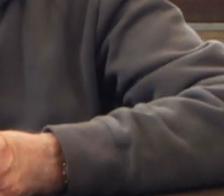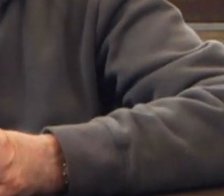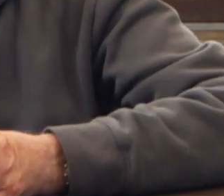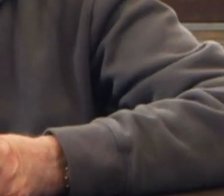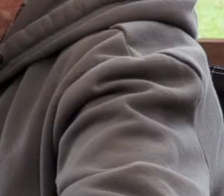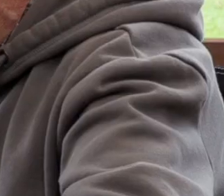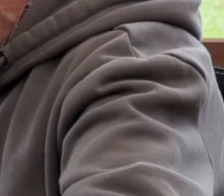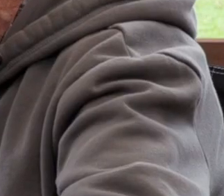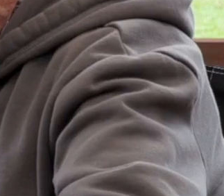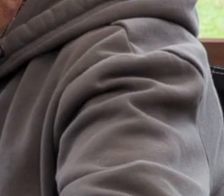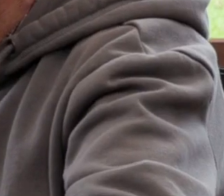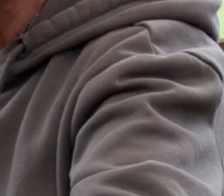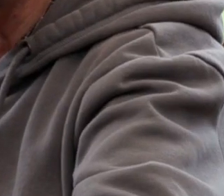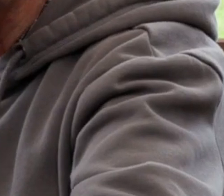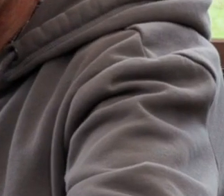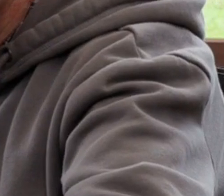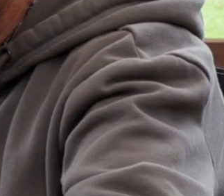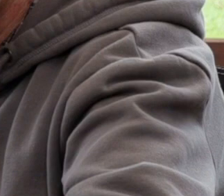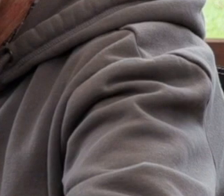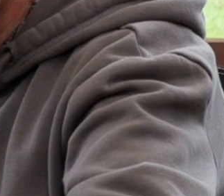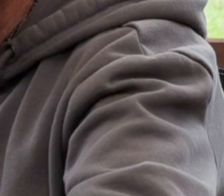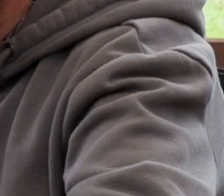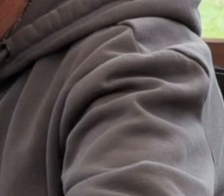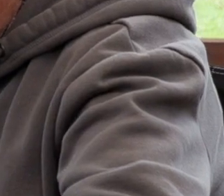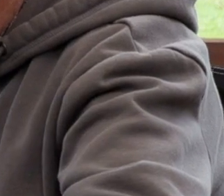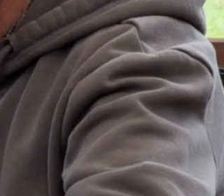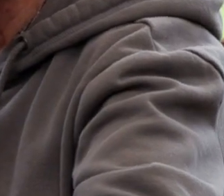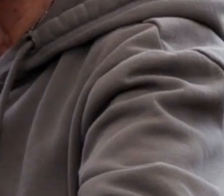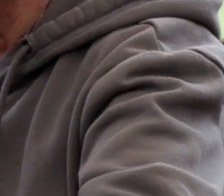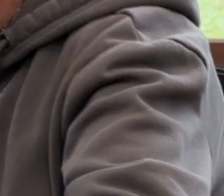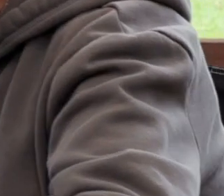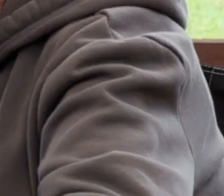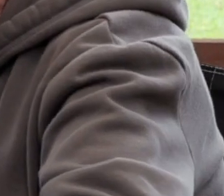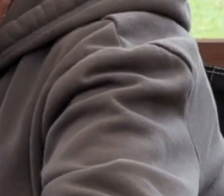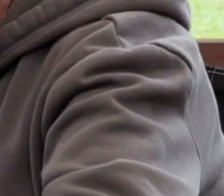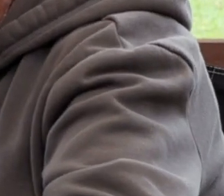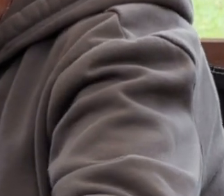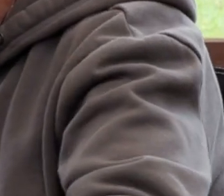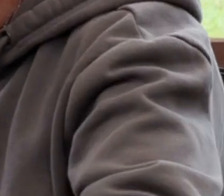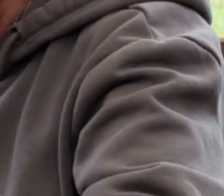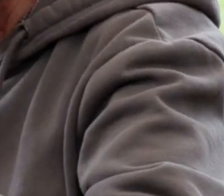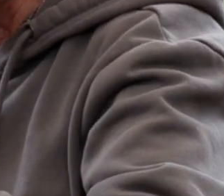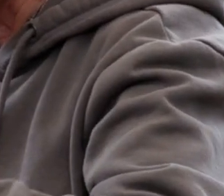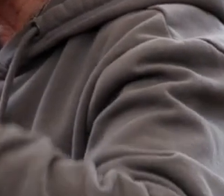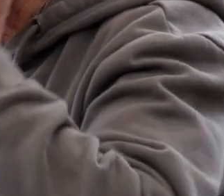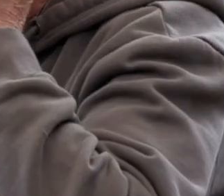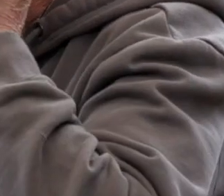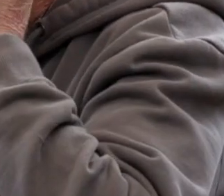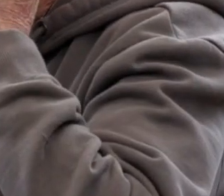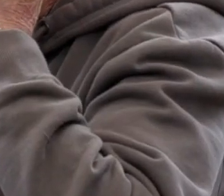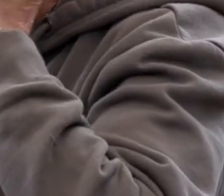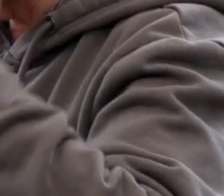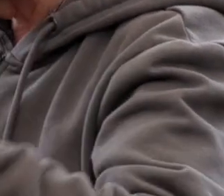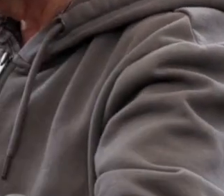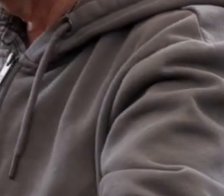All gone. Finished.